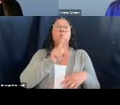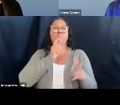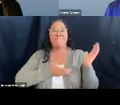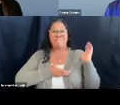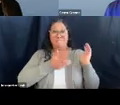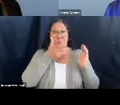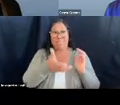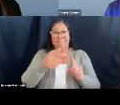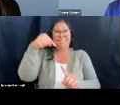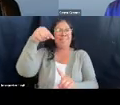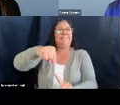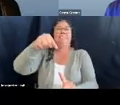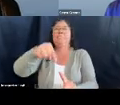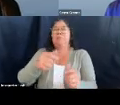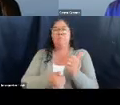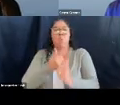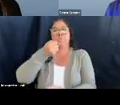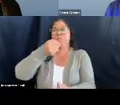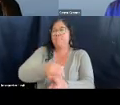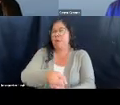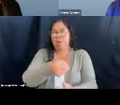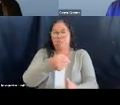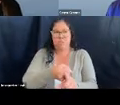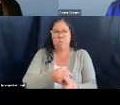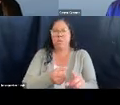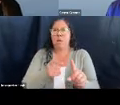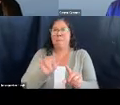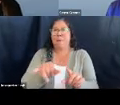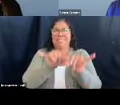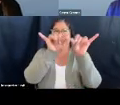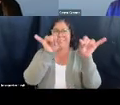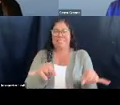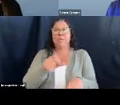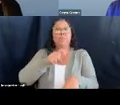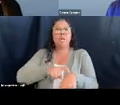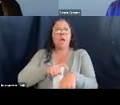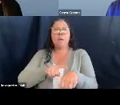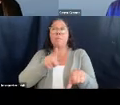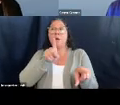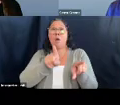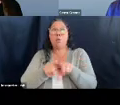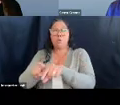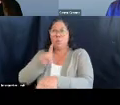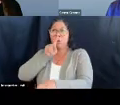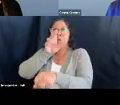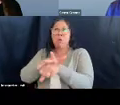by the educational systems. Time will also be dedicated to examining ongoing challenges